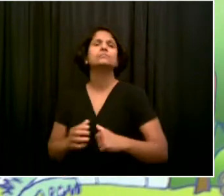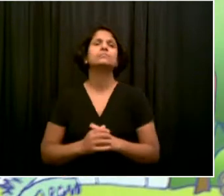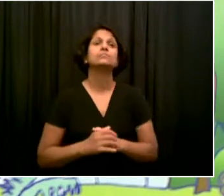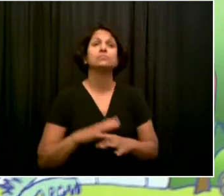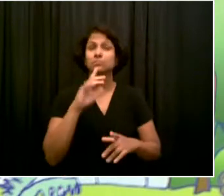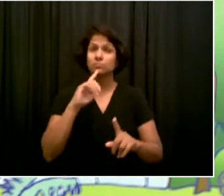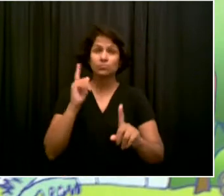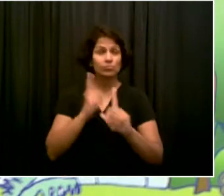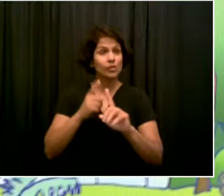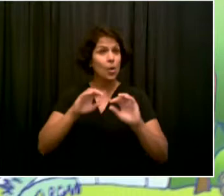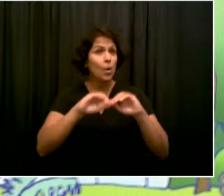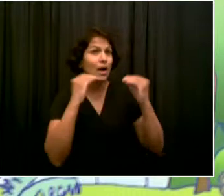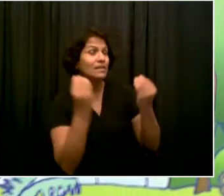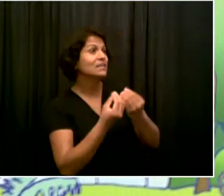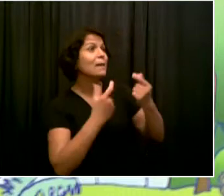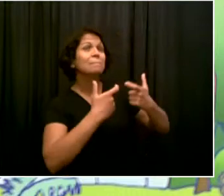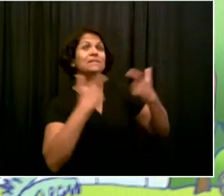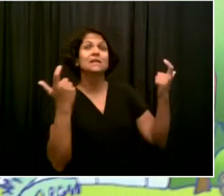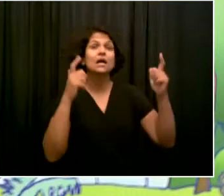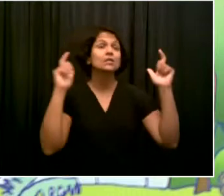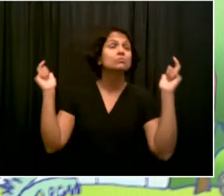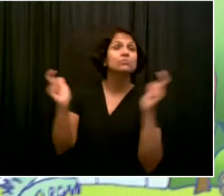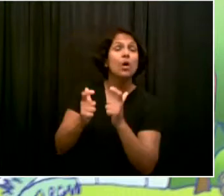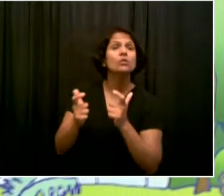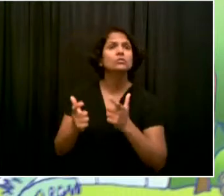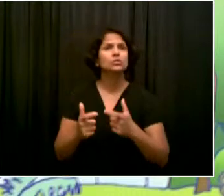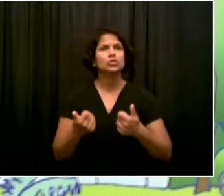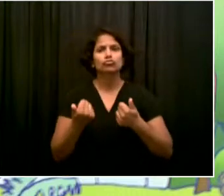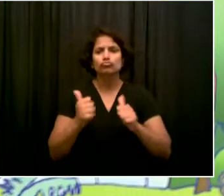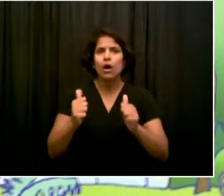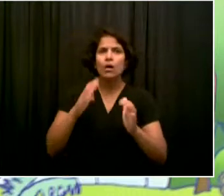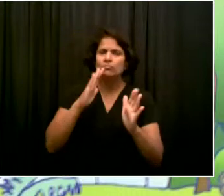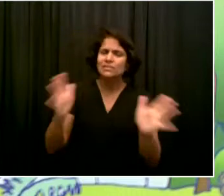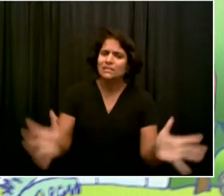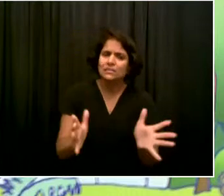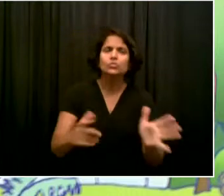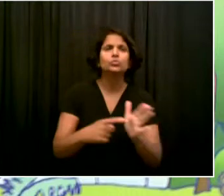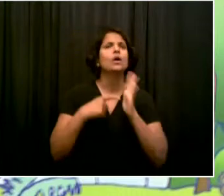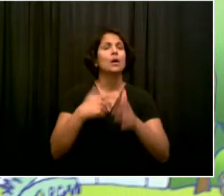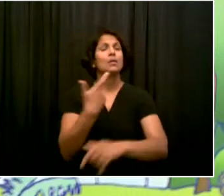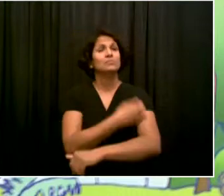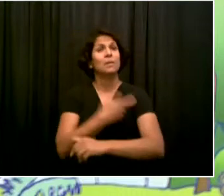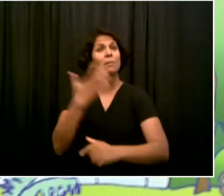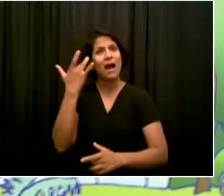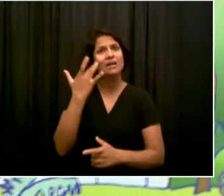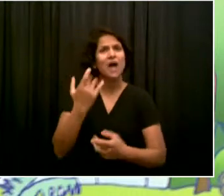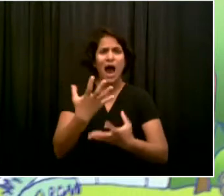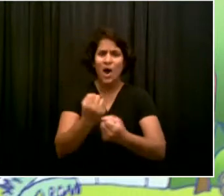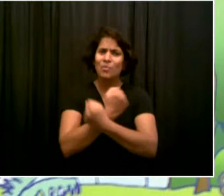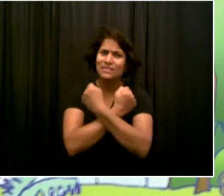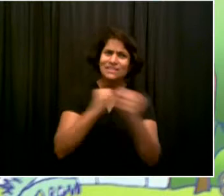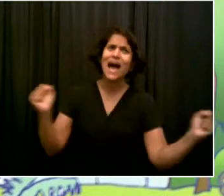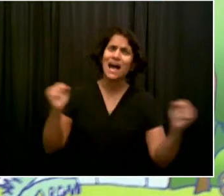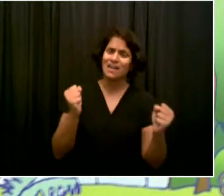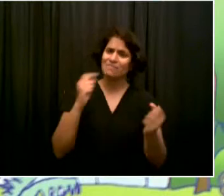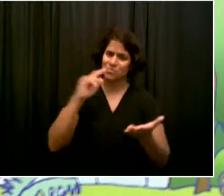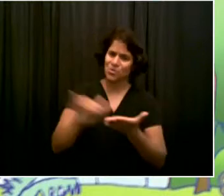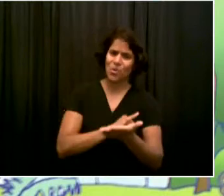IS VACCINATION. EVERY SINGLE ORGANIZATION OUT THERE WHATEVER YOU ARE, WHEVOER YOU ARE, BIG OR